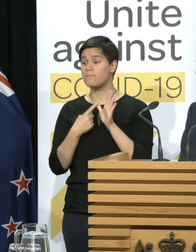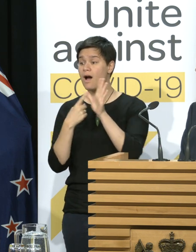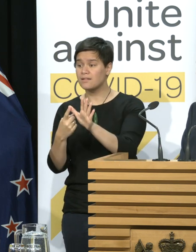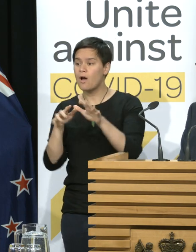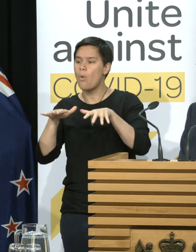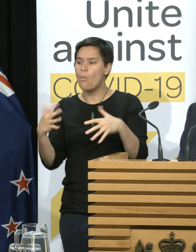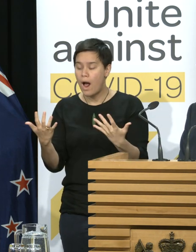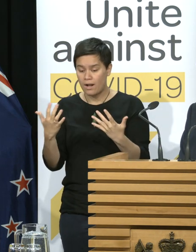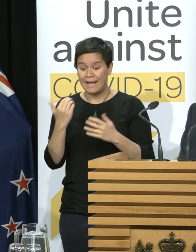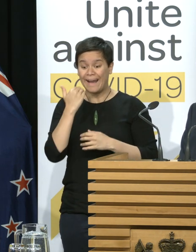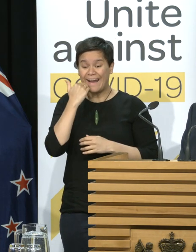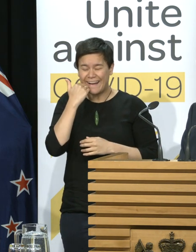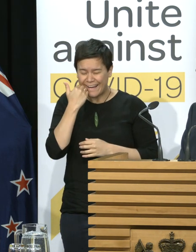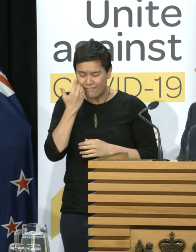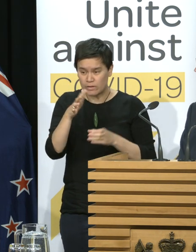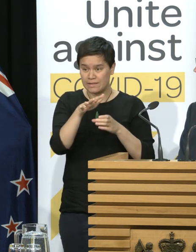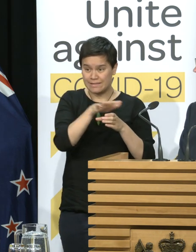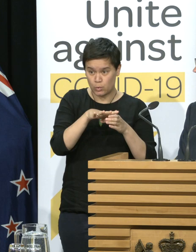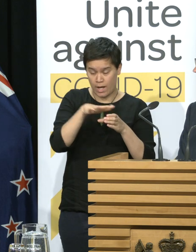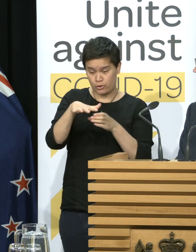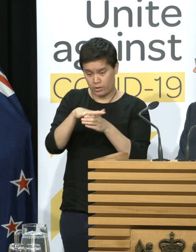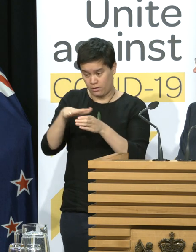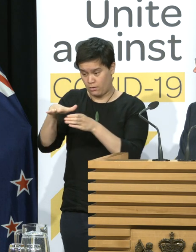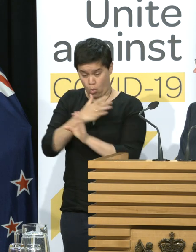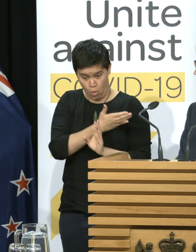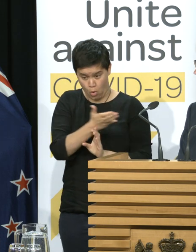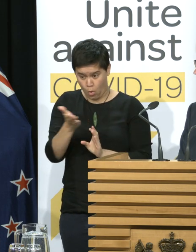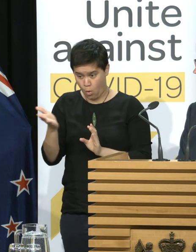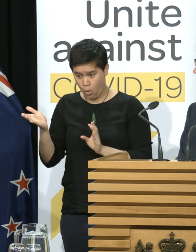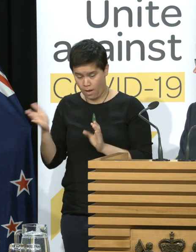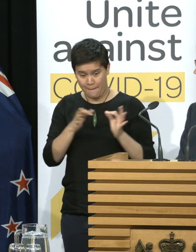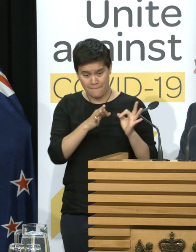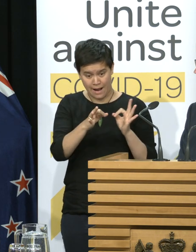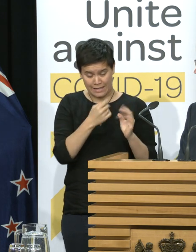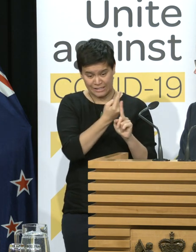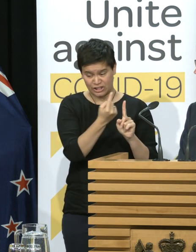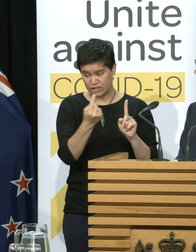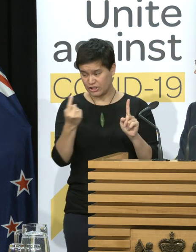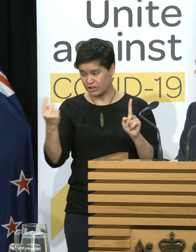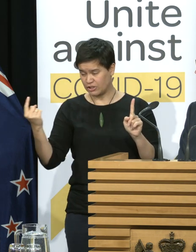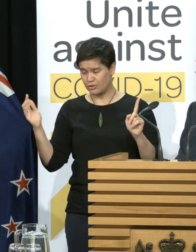every individual scenario that could potentially happen over the summer.